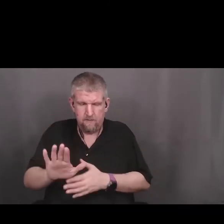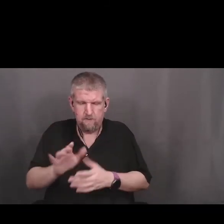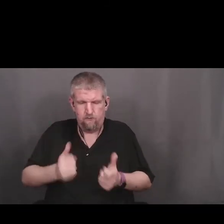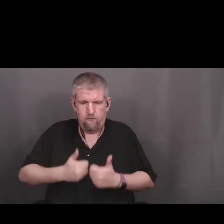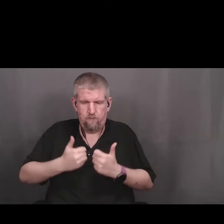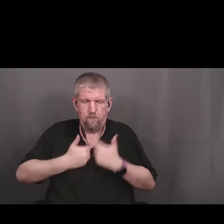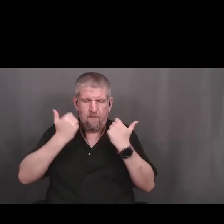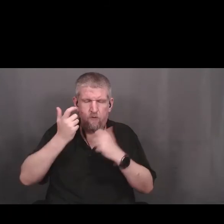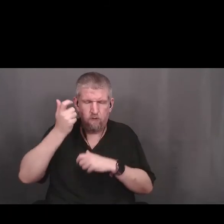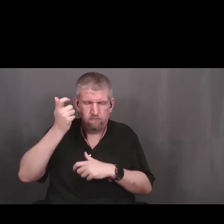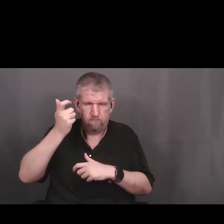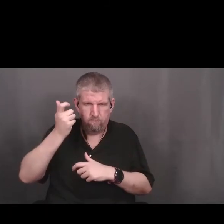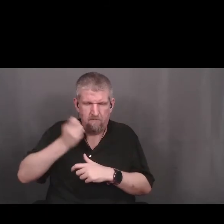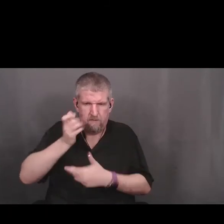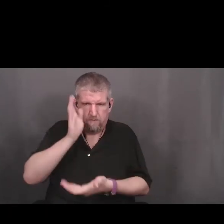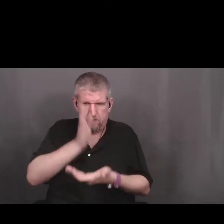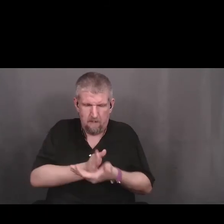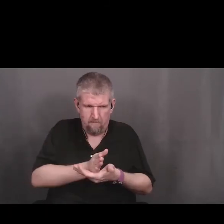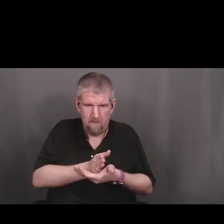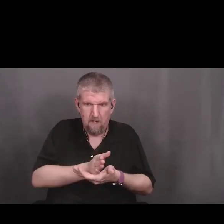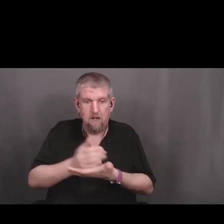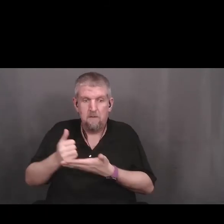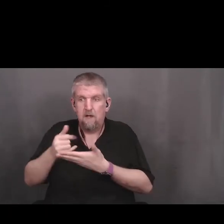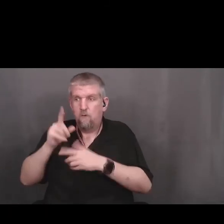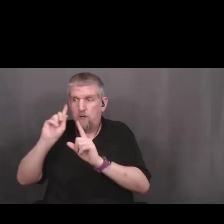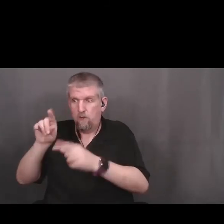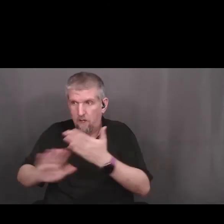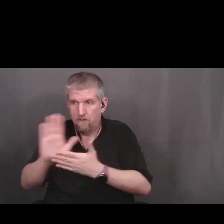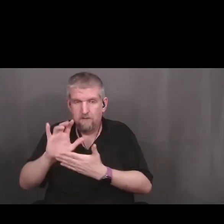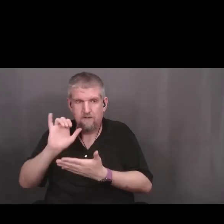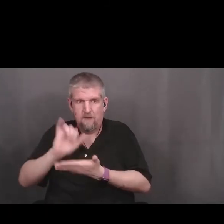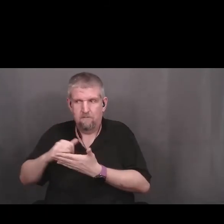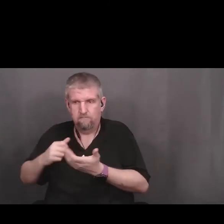but that would be helpful to keep him going into college and all that.